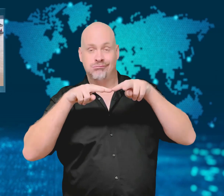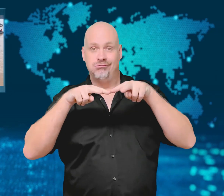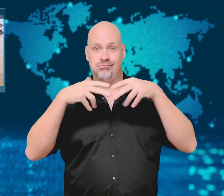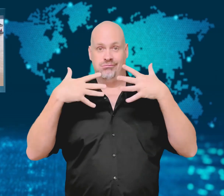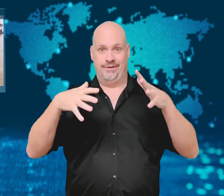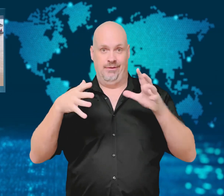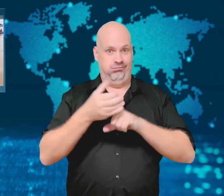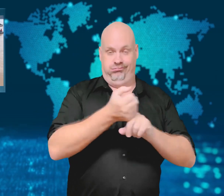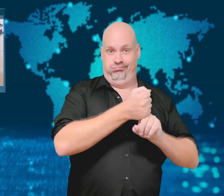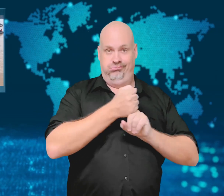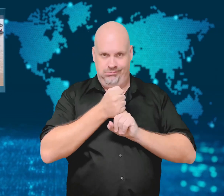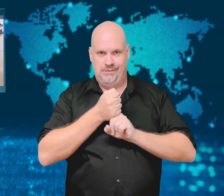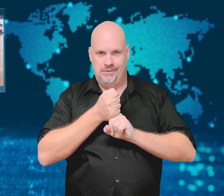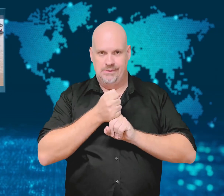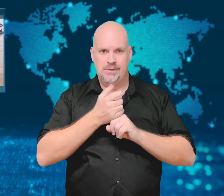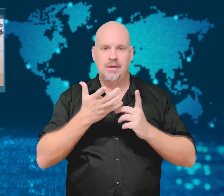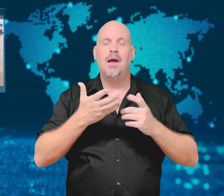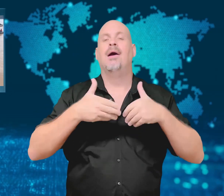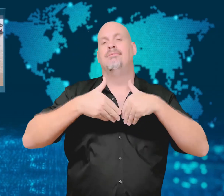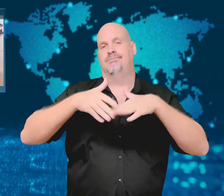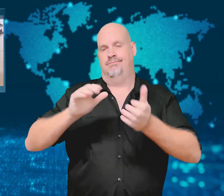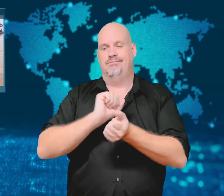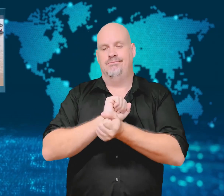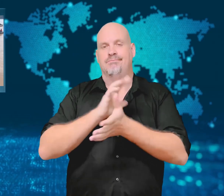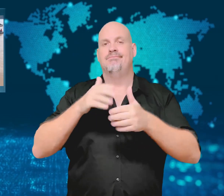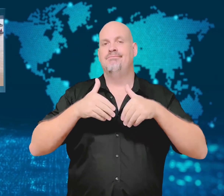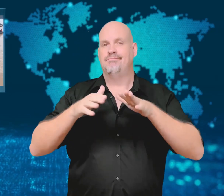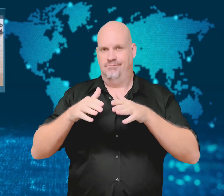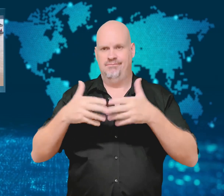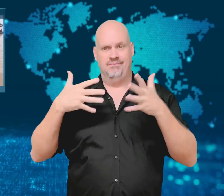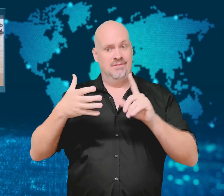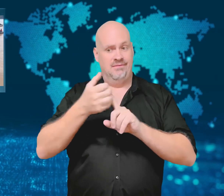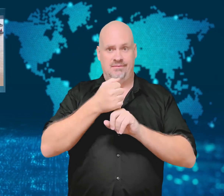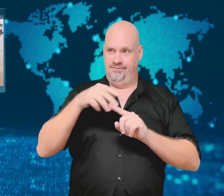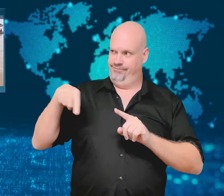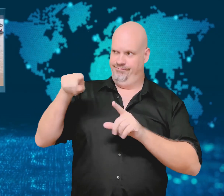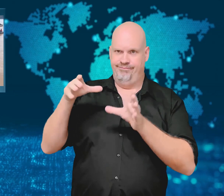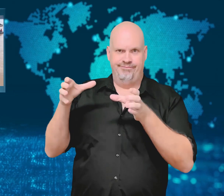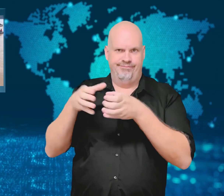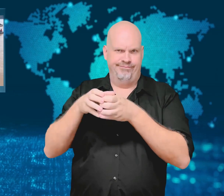after being detained by an Indigenous group.